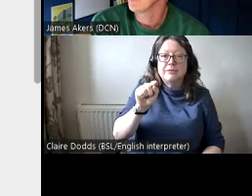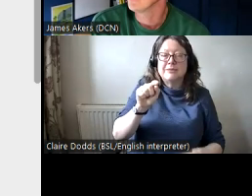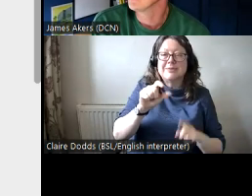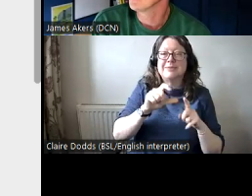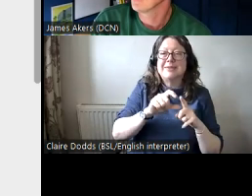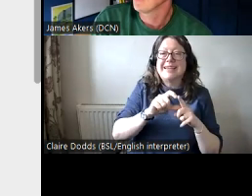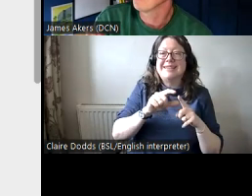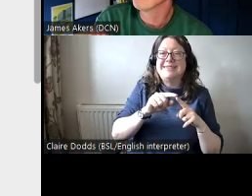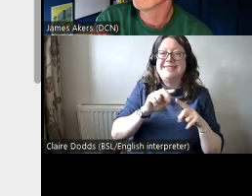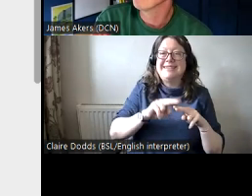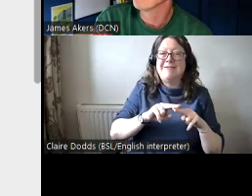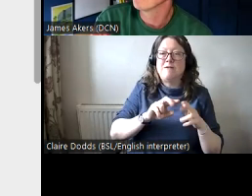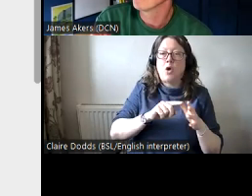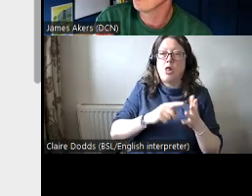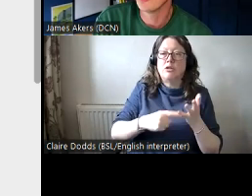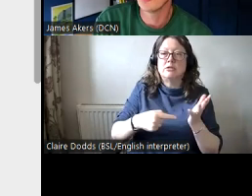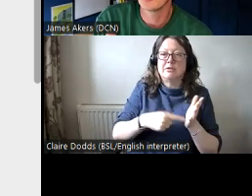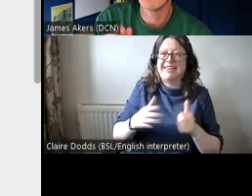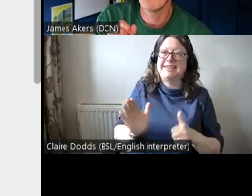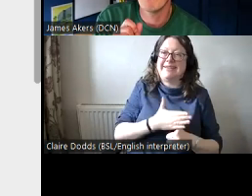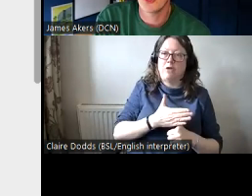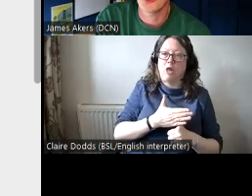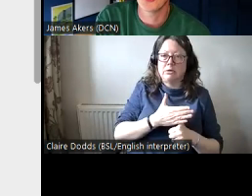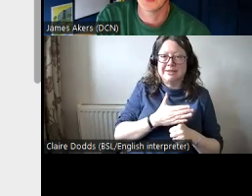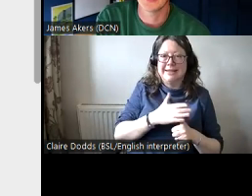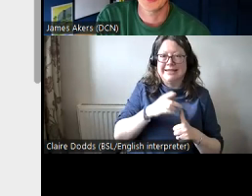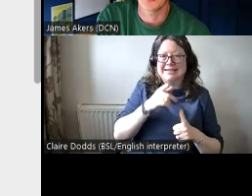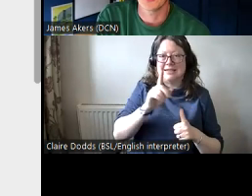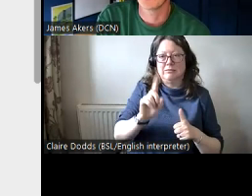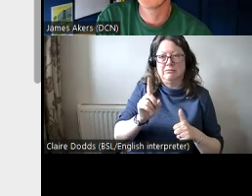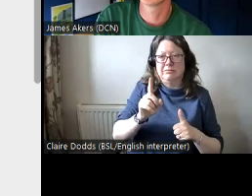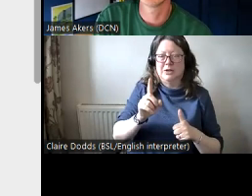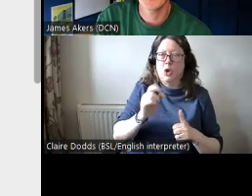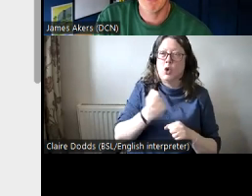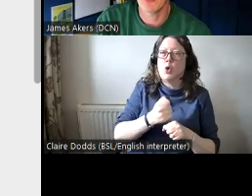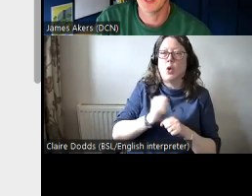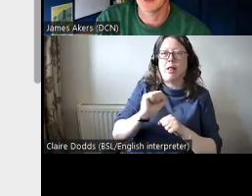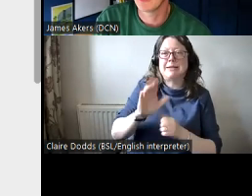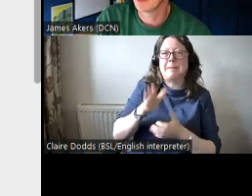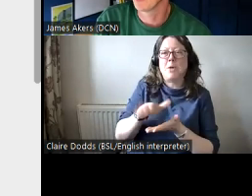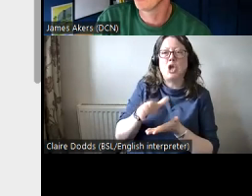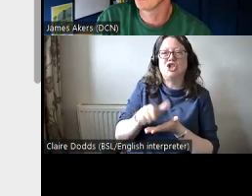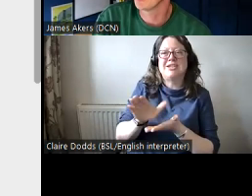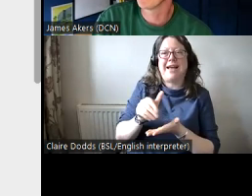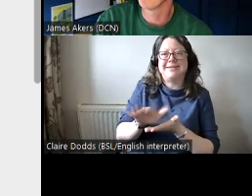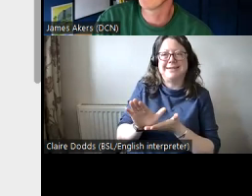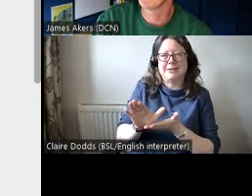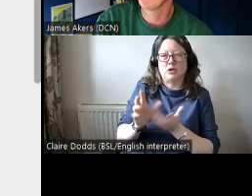is Google's merchandising store. It's just some demo data you'll see.